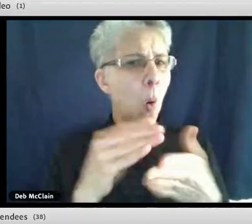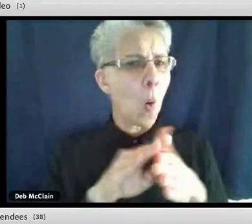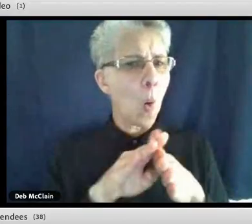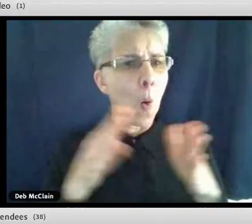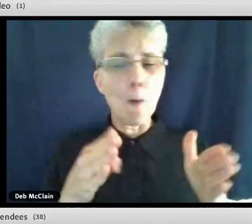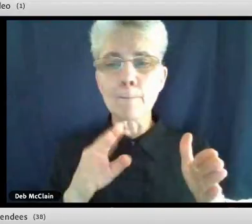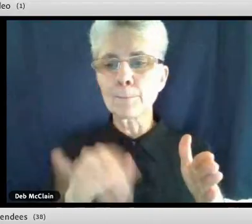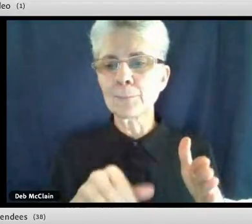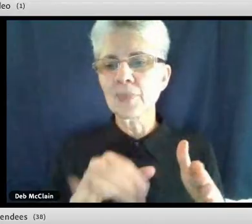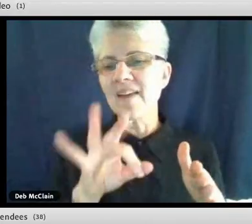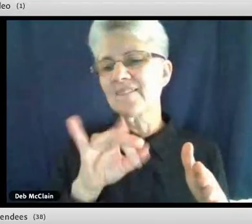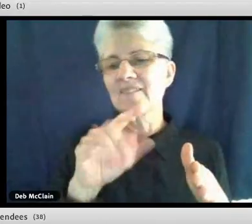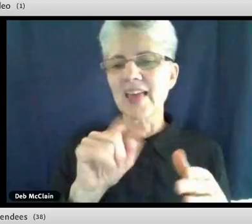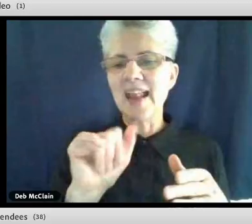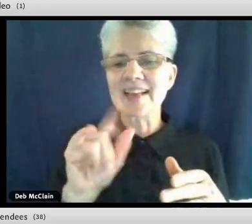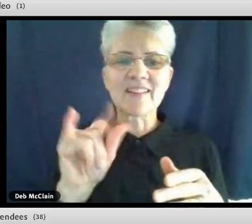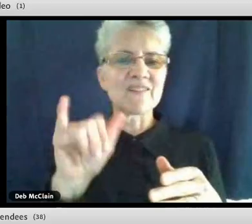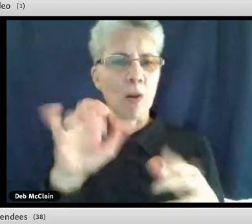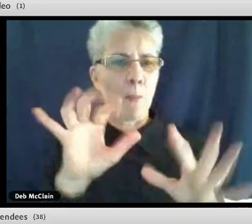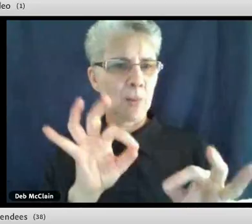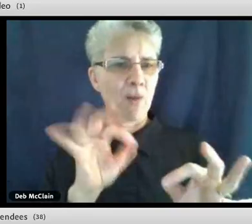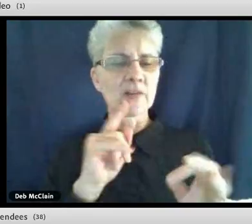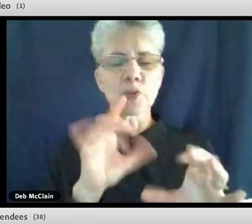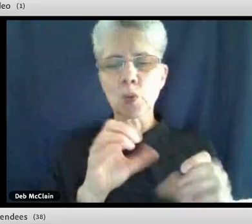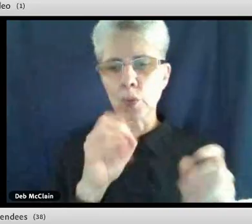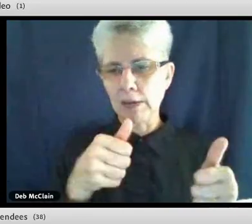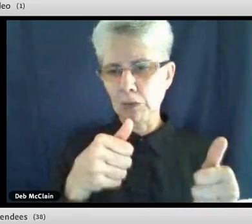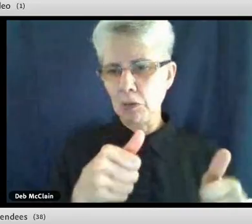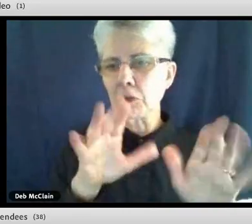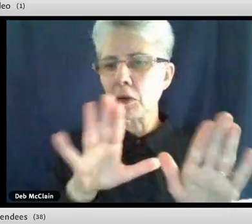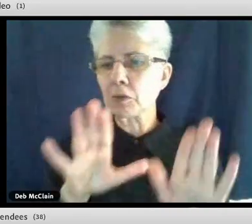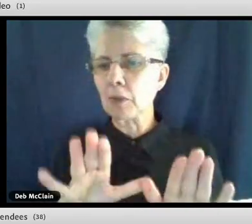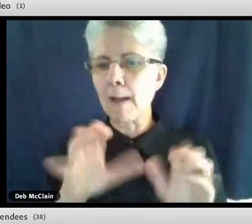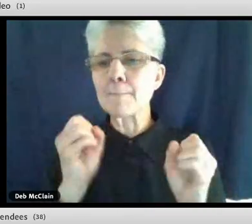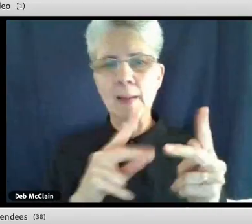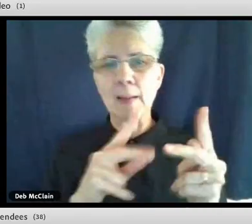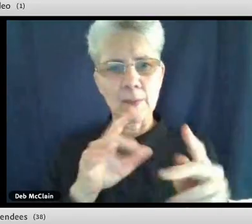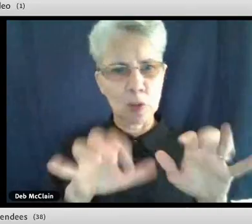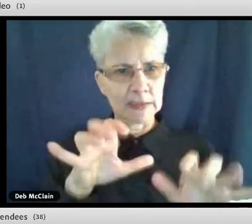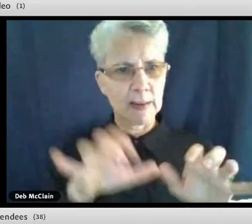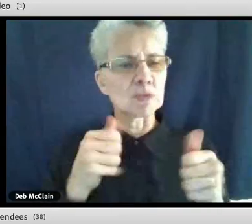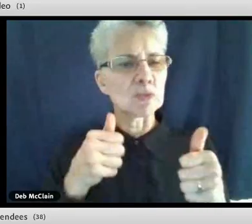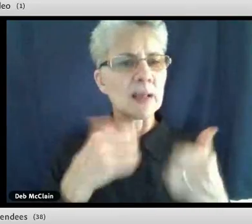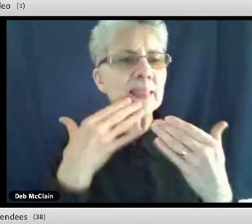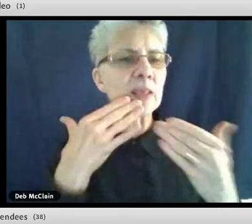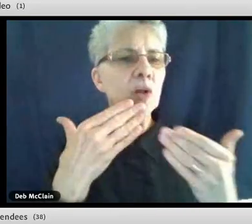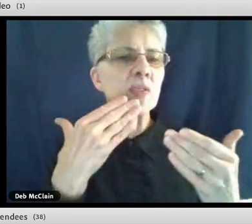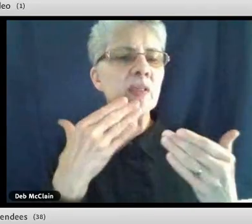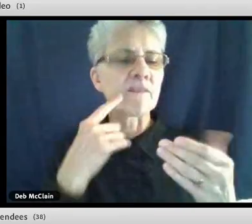Fit as a fiddle. I love it. Fantastic. Doing okay. Doing great. Multiple people are typing. Thank you. Thank you for letting me know